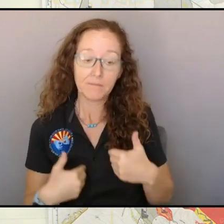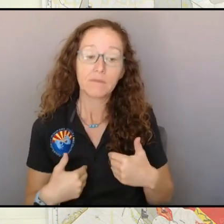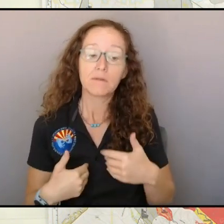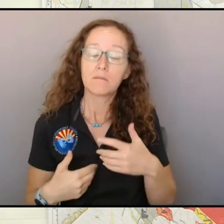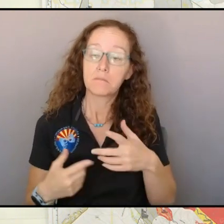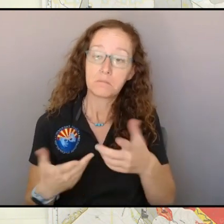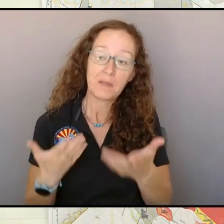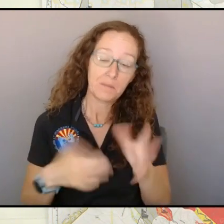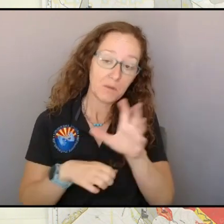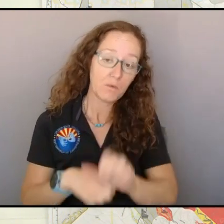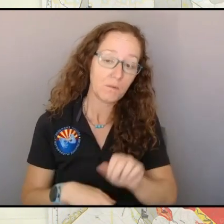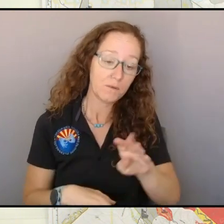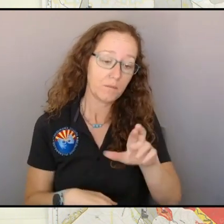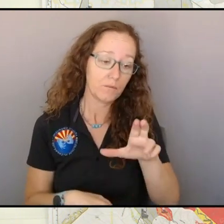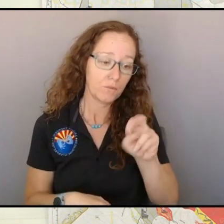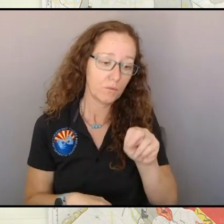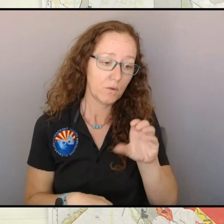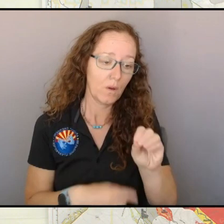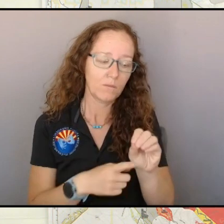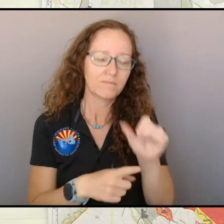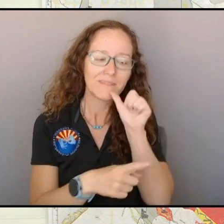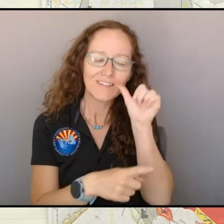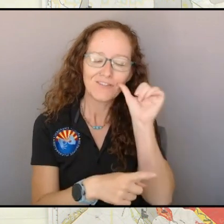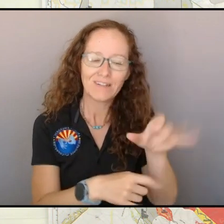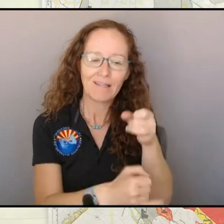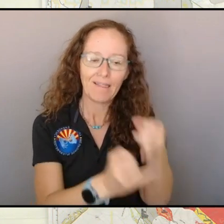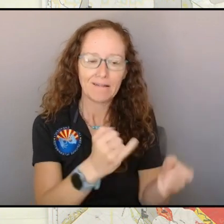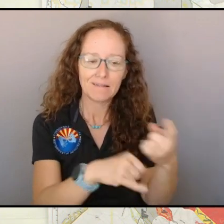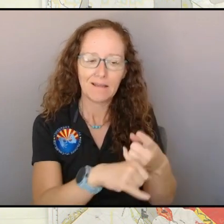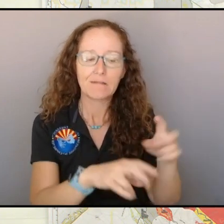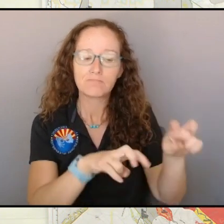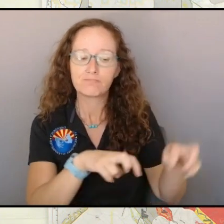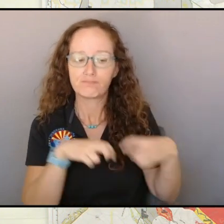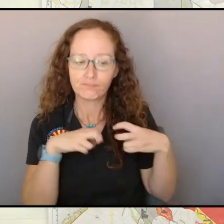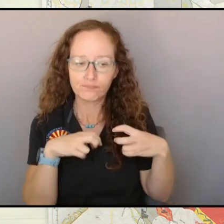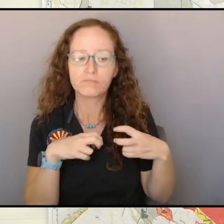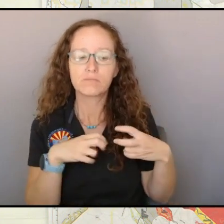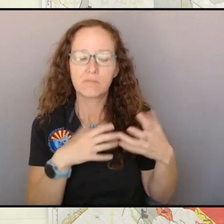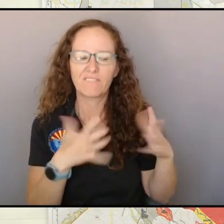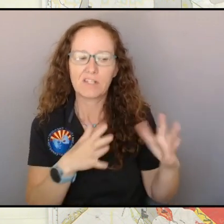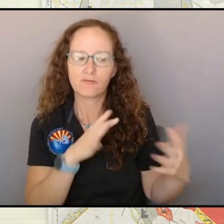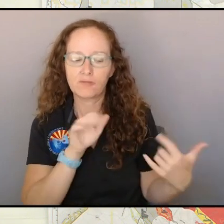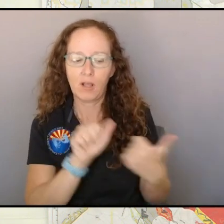the day yesterday. He got me up to speed. He's actually on his way now back to Boulder. I'm up from Santa Teresa, New Mexico